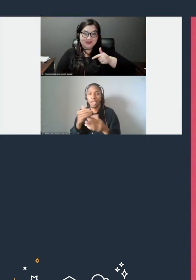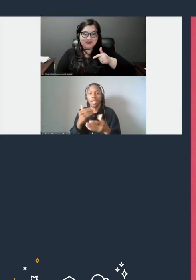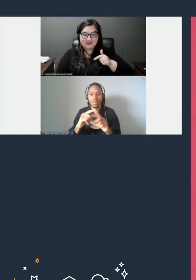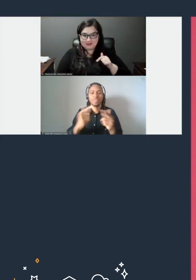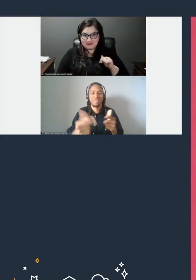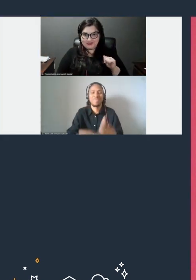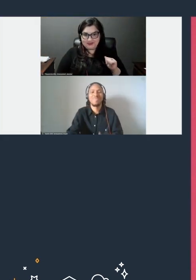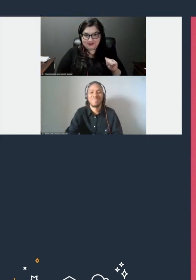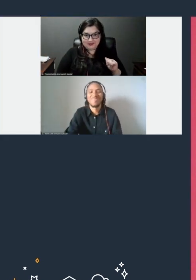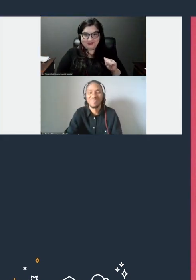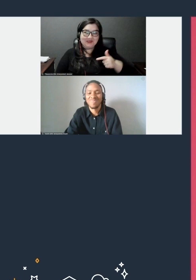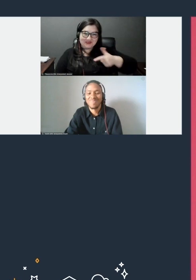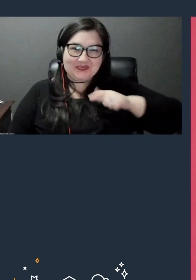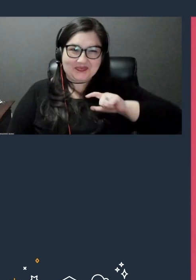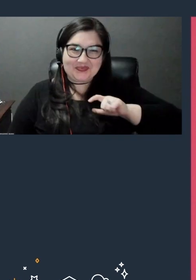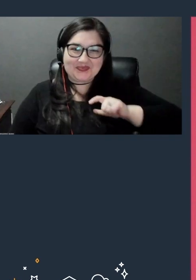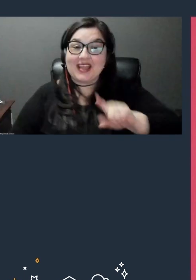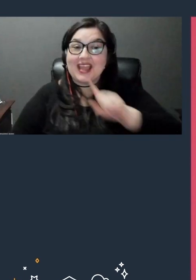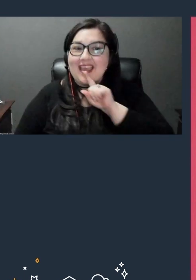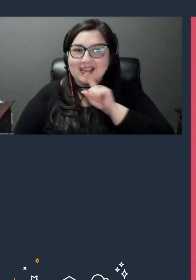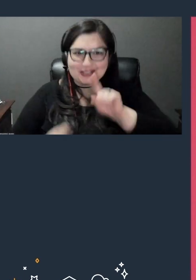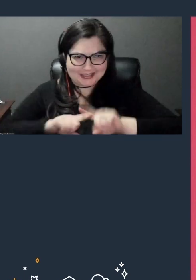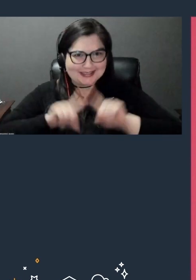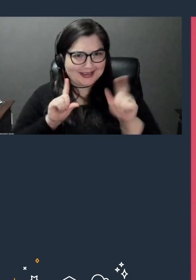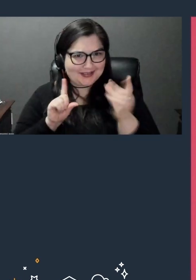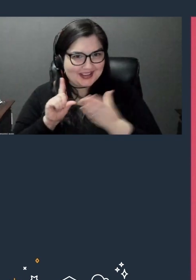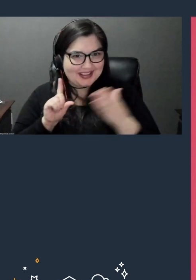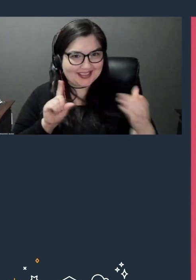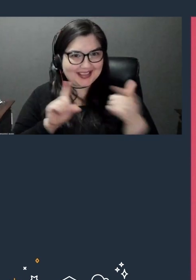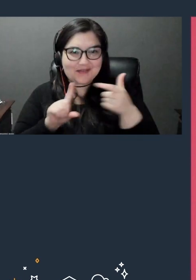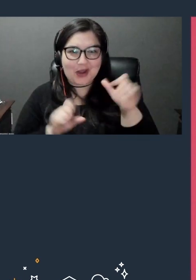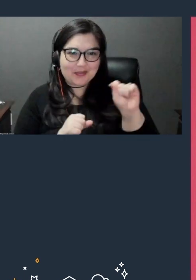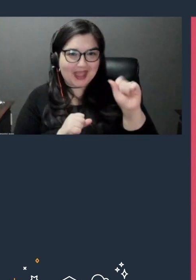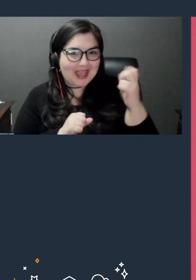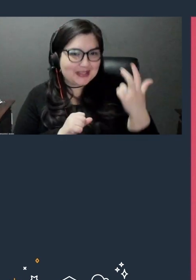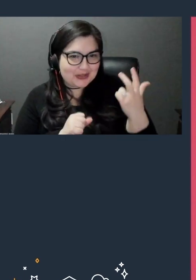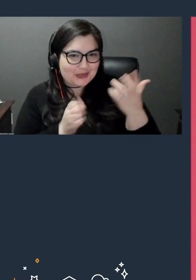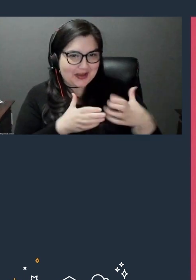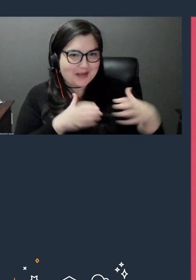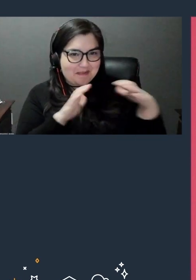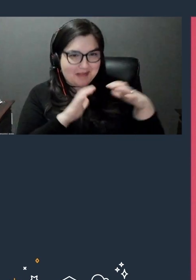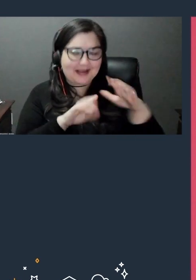It's actually quite a different matter from an S3 bucket. Well, thank you so much, Shakhi.